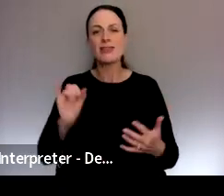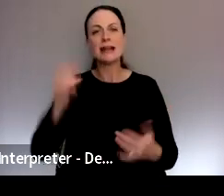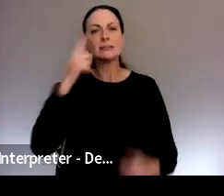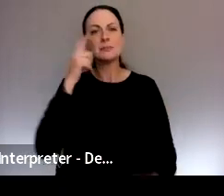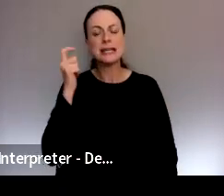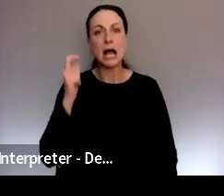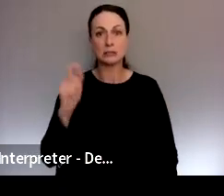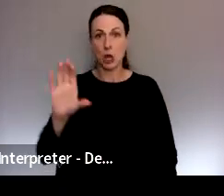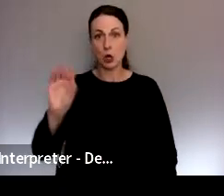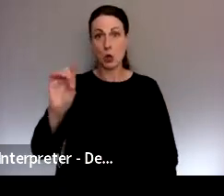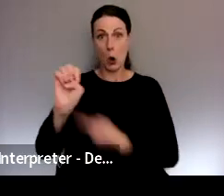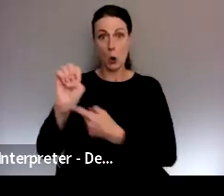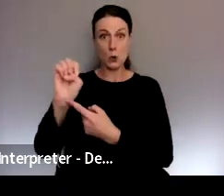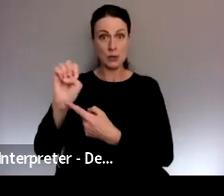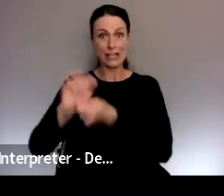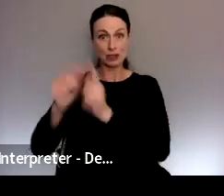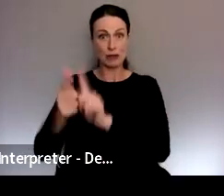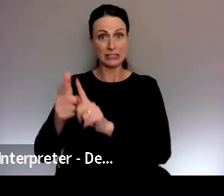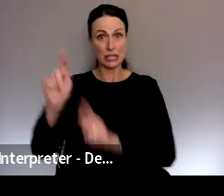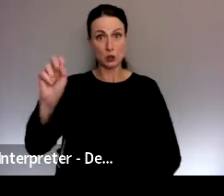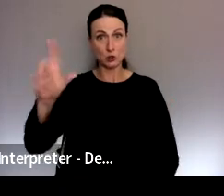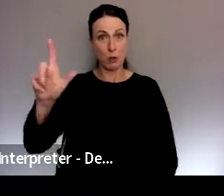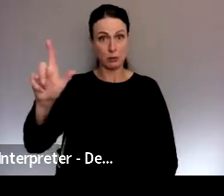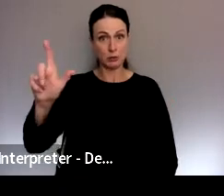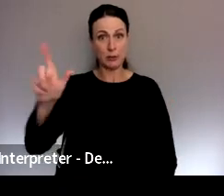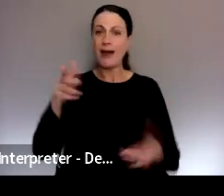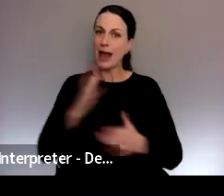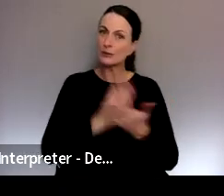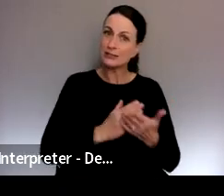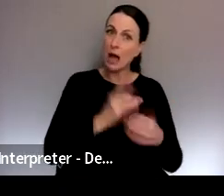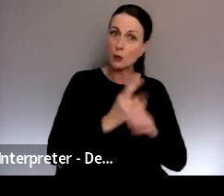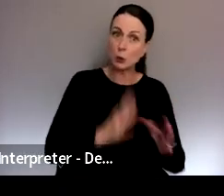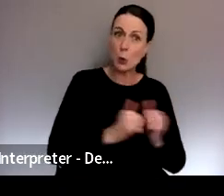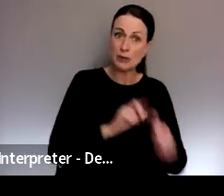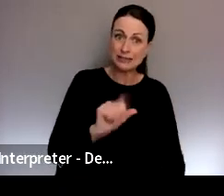This is because code is a translation tool that allows some users with disabilities